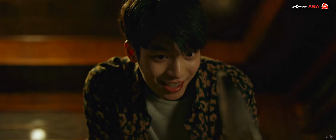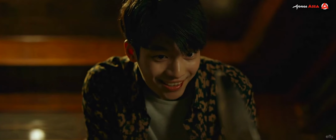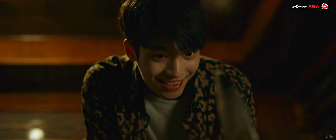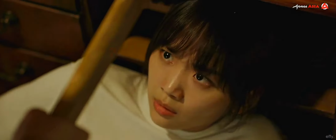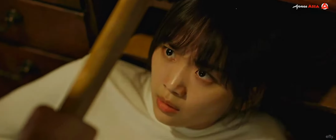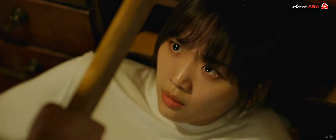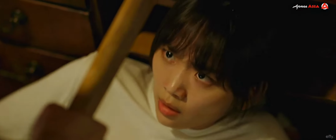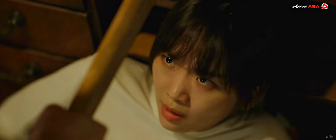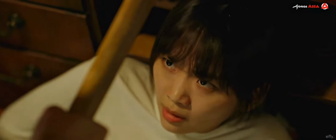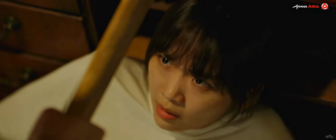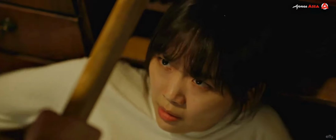You're still alive!